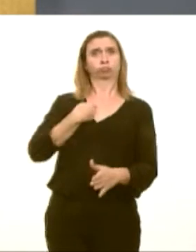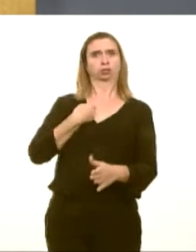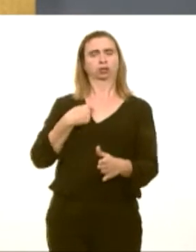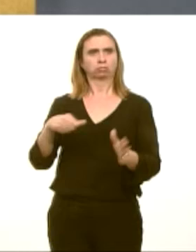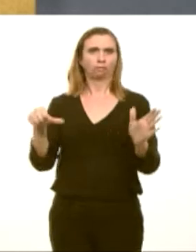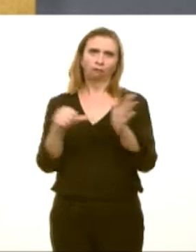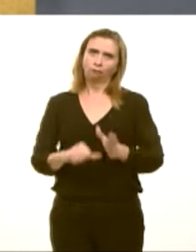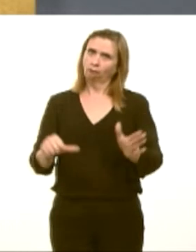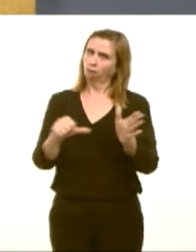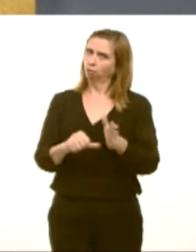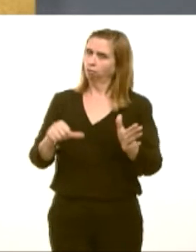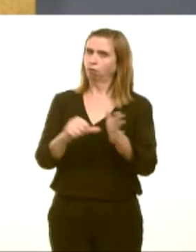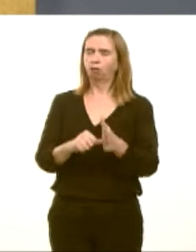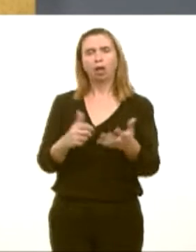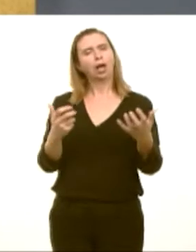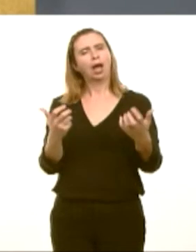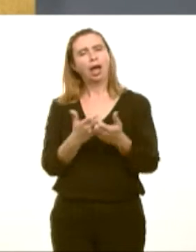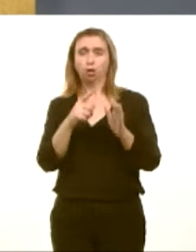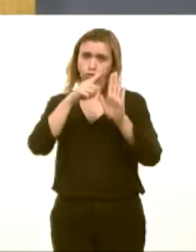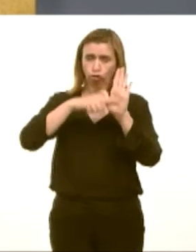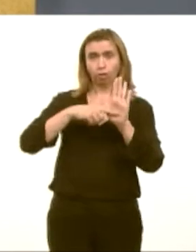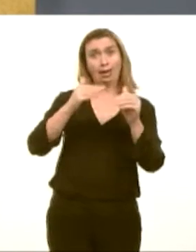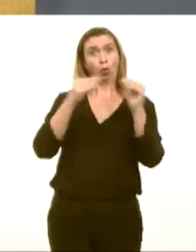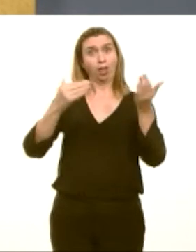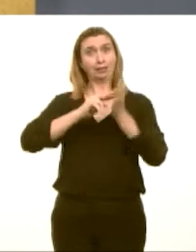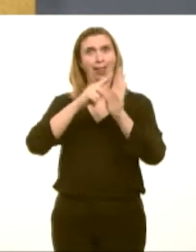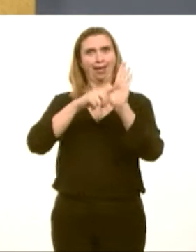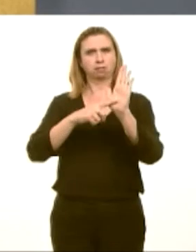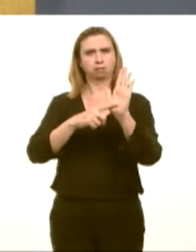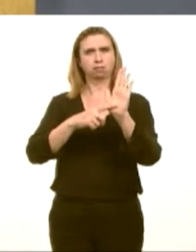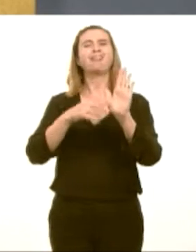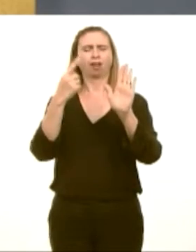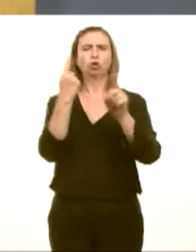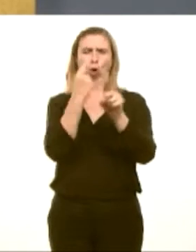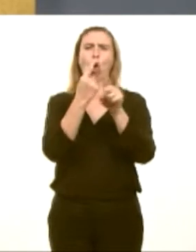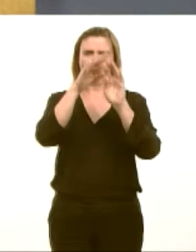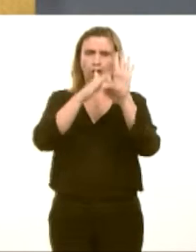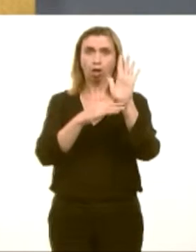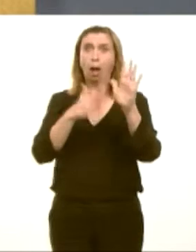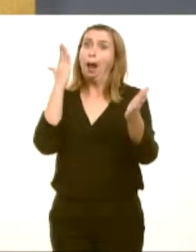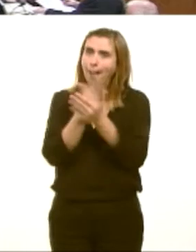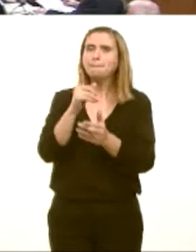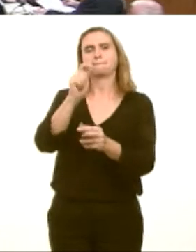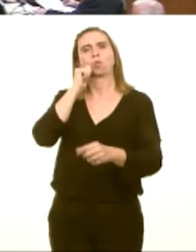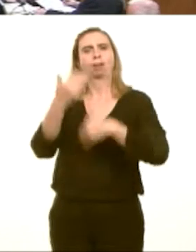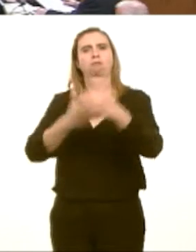How do you plan to put meat on the bones of your equality plan so as to ensure that older people have equal access to employment opportunities, please?